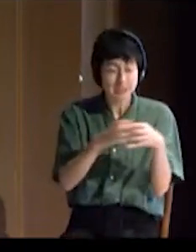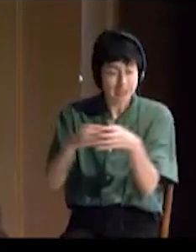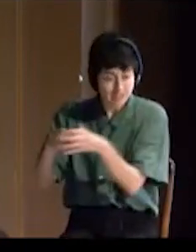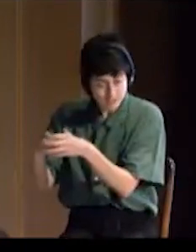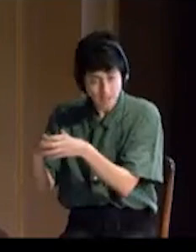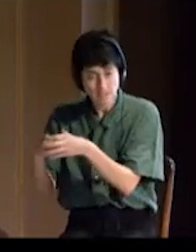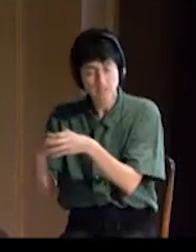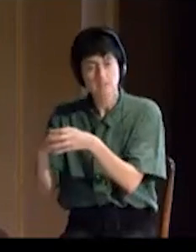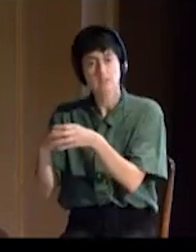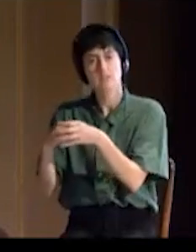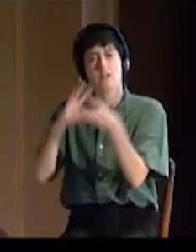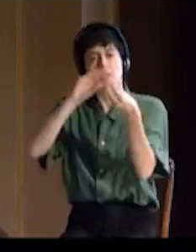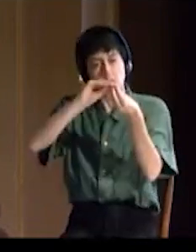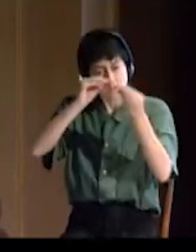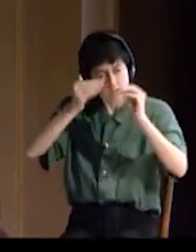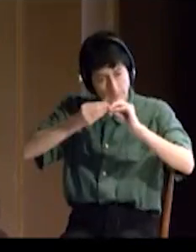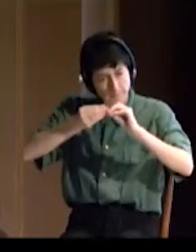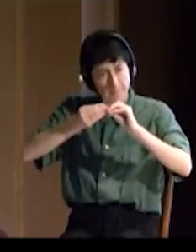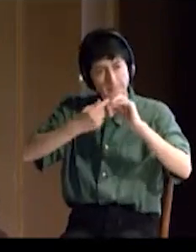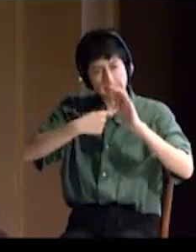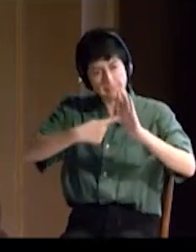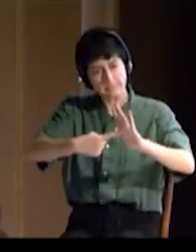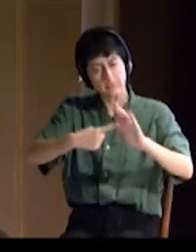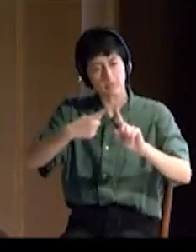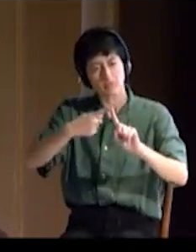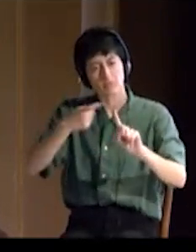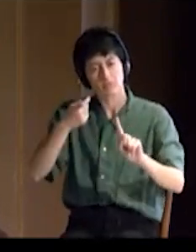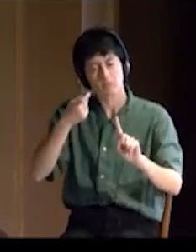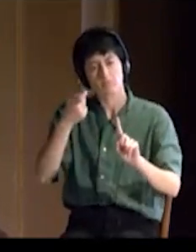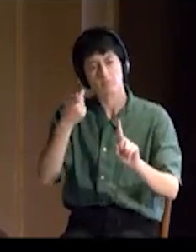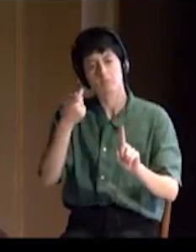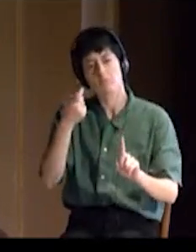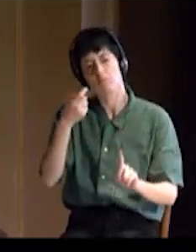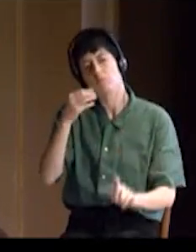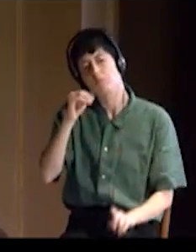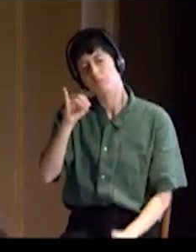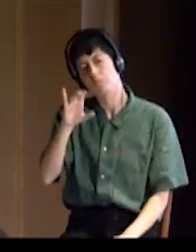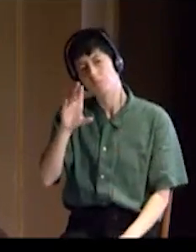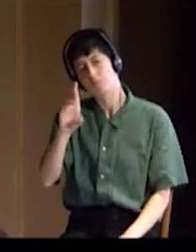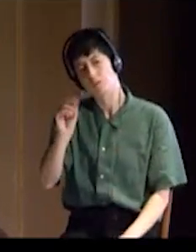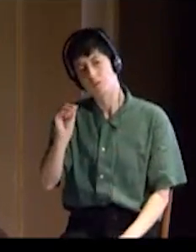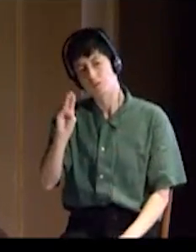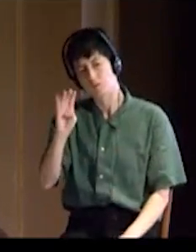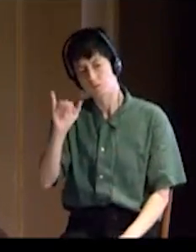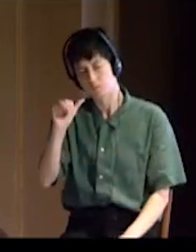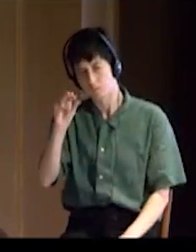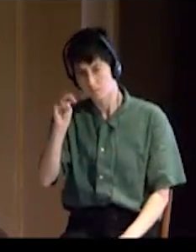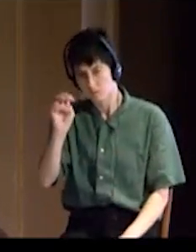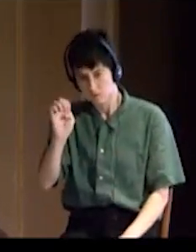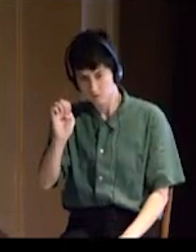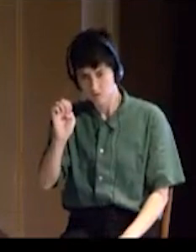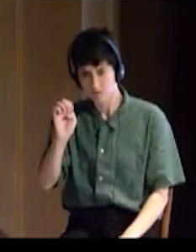So the fungal partner, the fungi, they have evolved to become lichenized, and now depend on that exclusively.